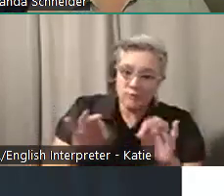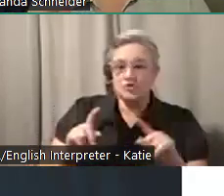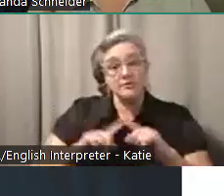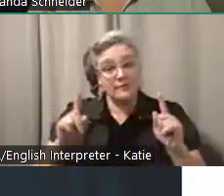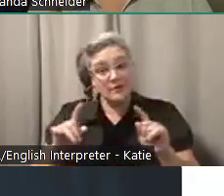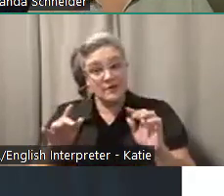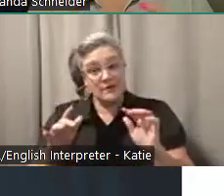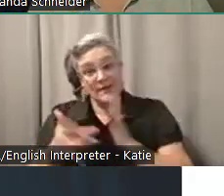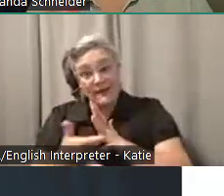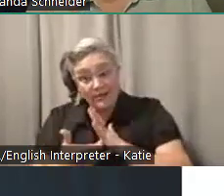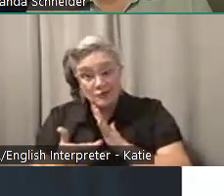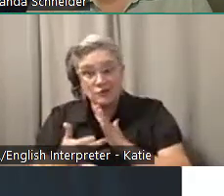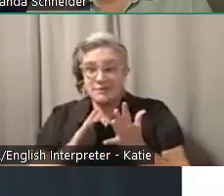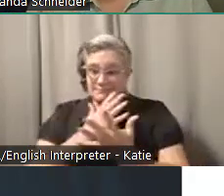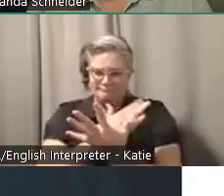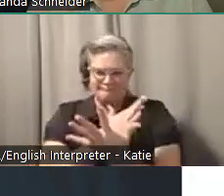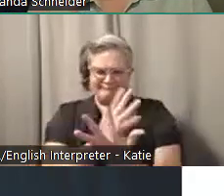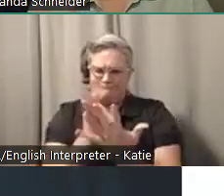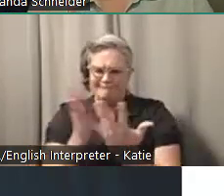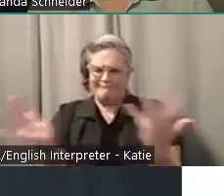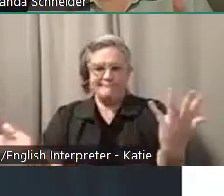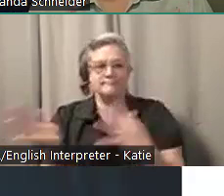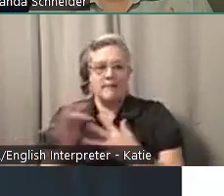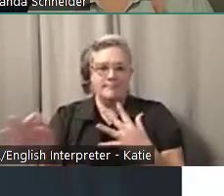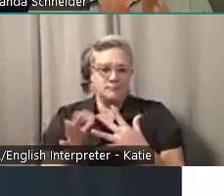So, there are a lot of options that you can pick from.